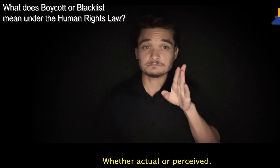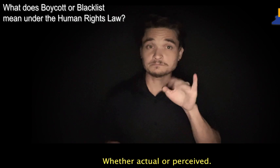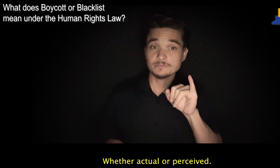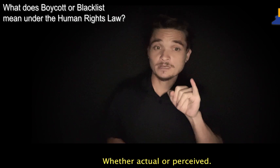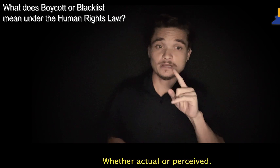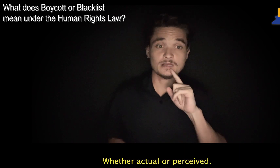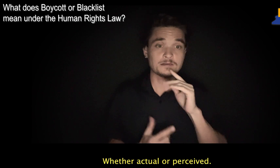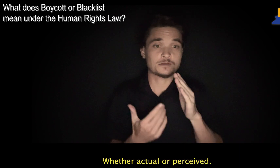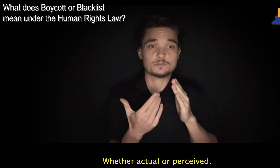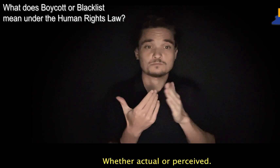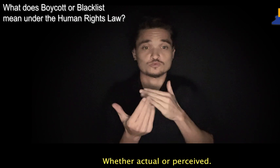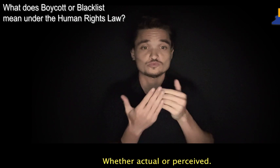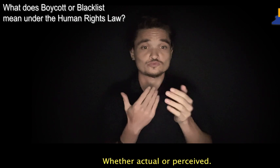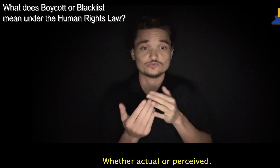Whether actual or perceived.